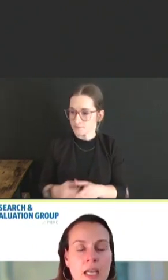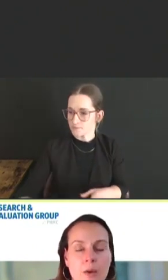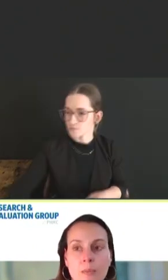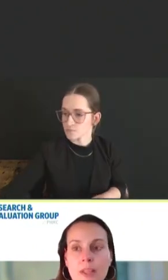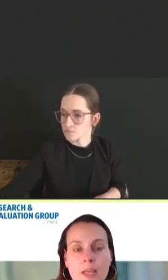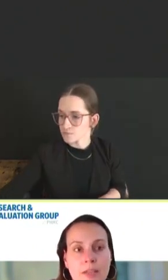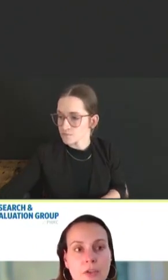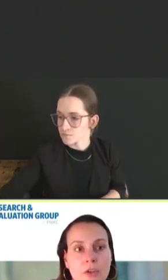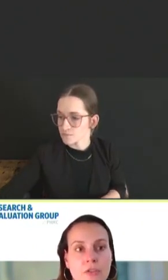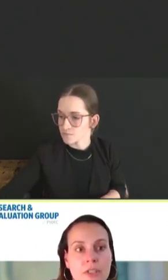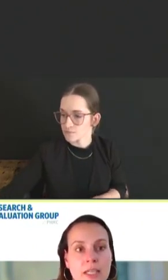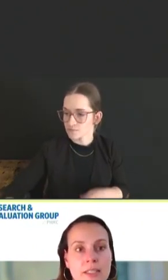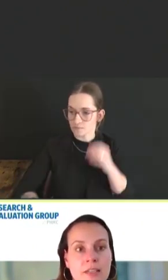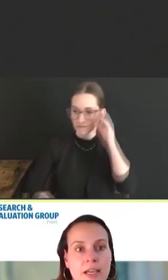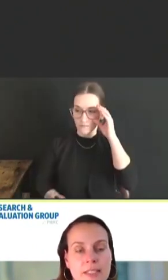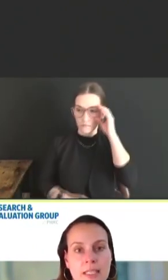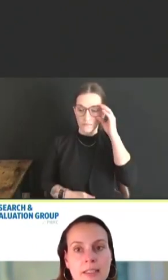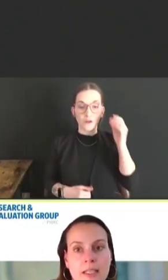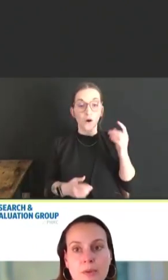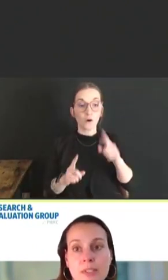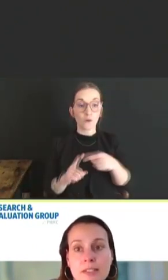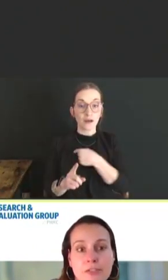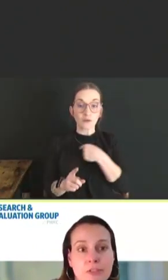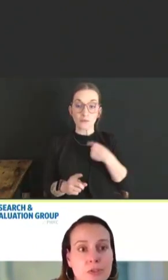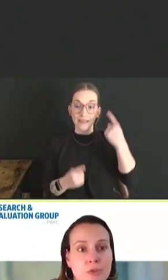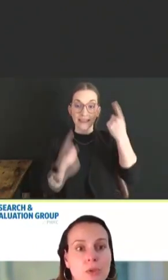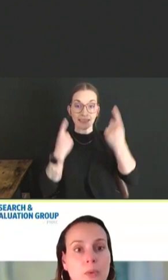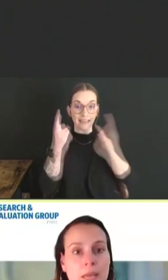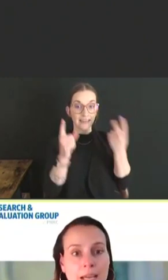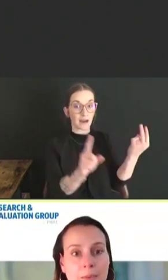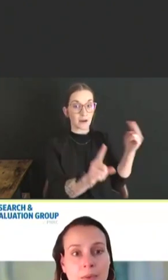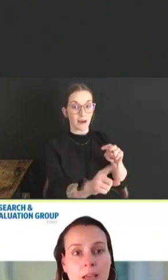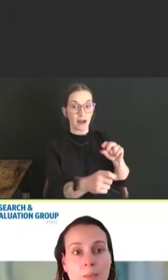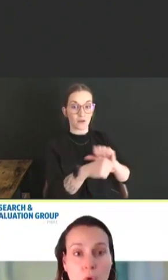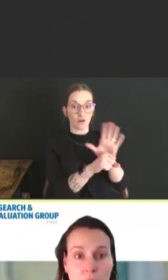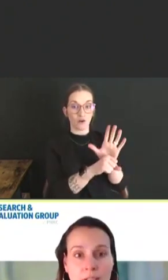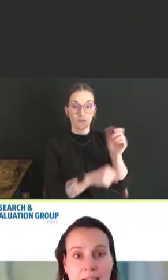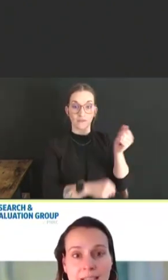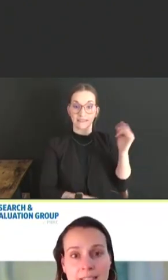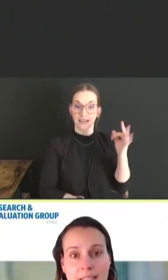When you think about the COVID-19 vaccine, it was a different story. We had more than nine in